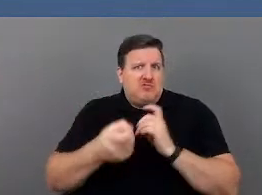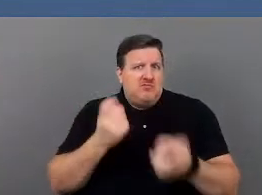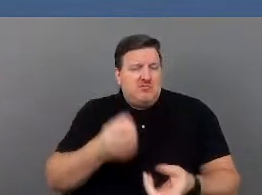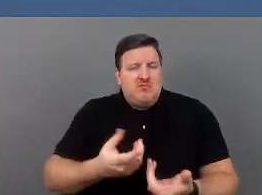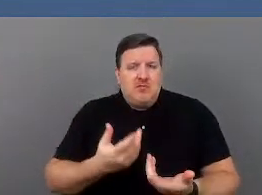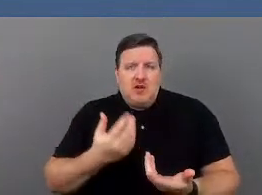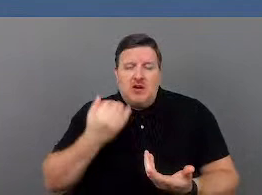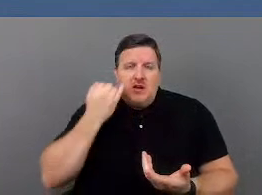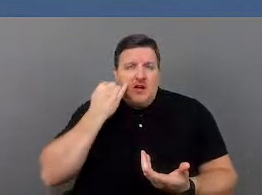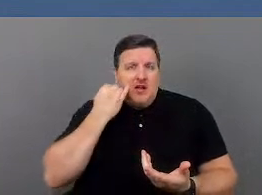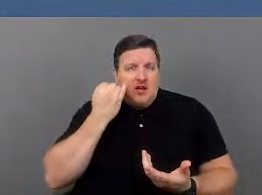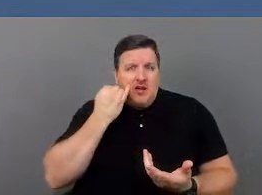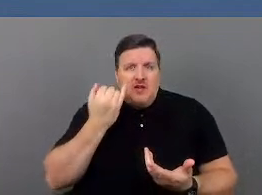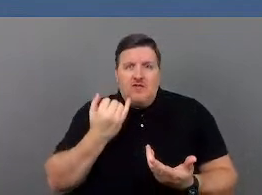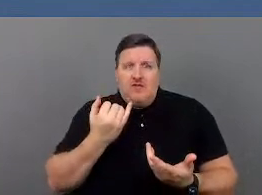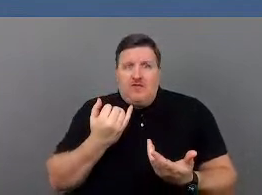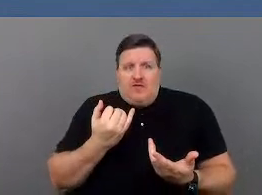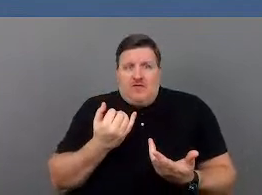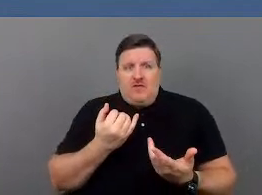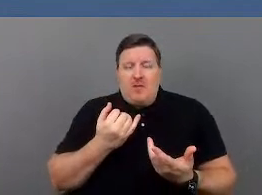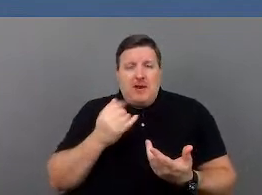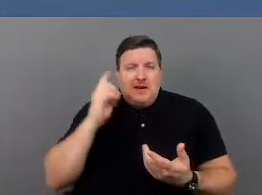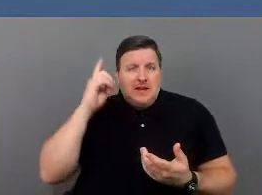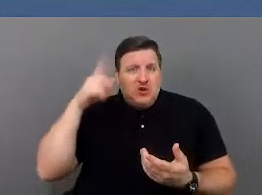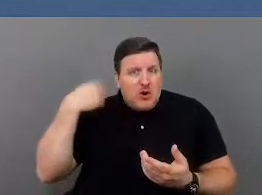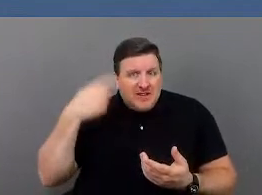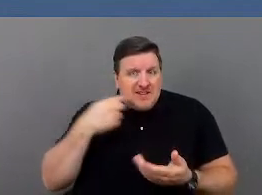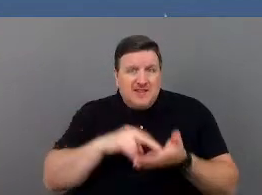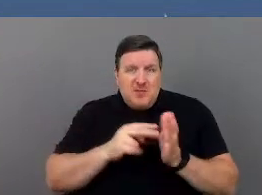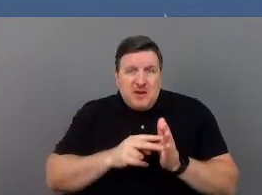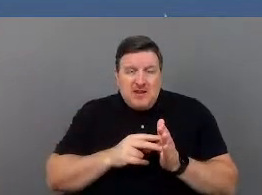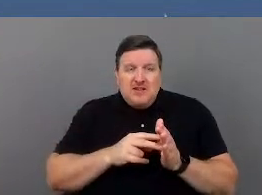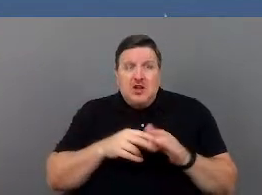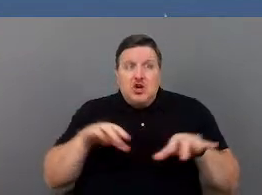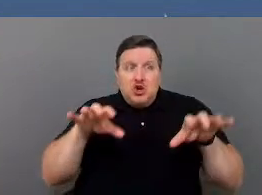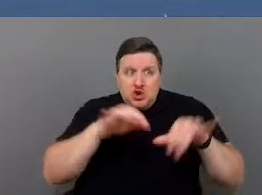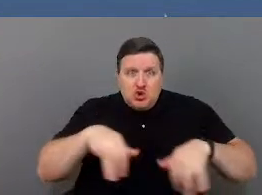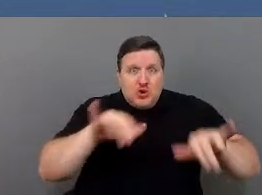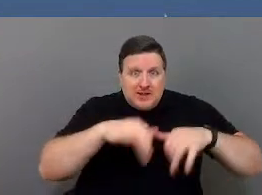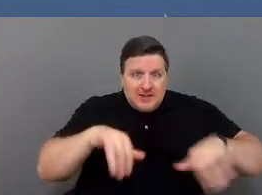EXPECT A DIFFERENT OUTCOME. THAT MAKES NO SENSE.